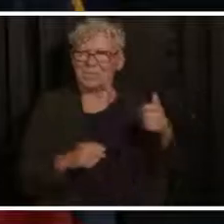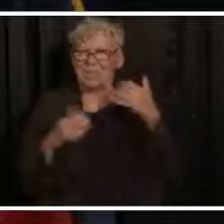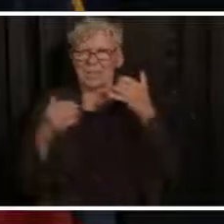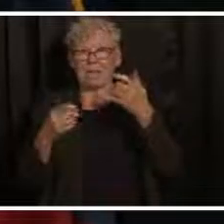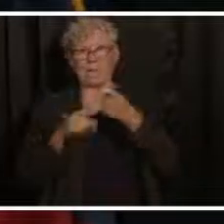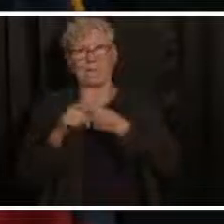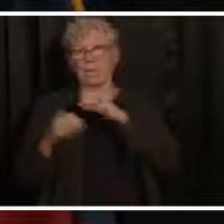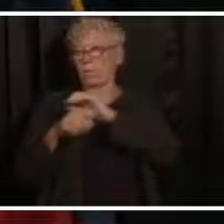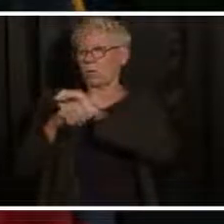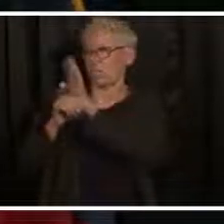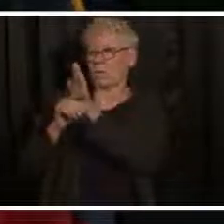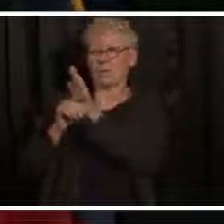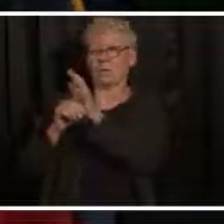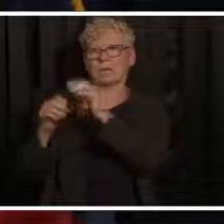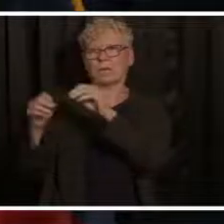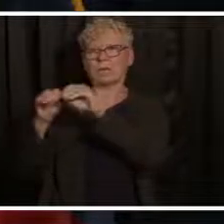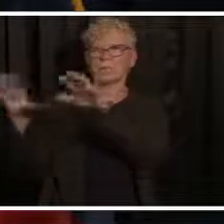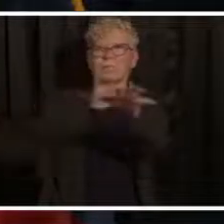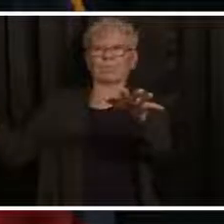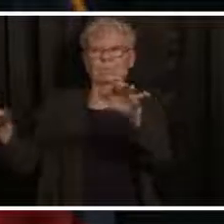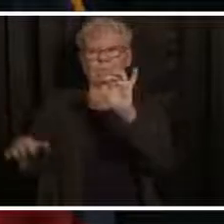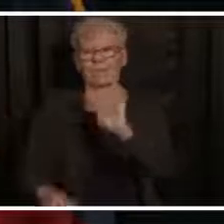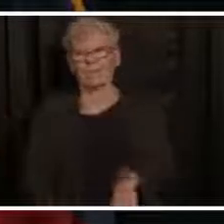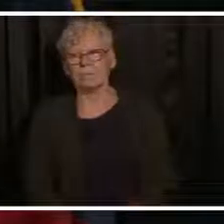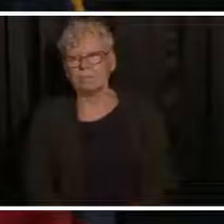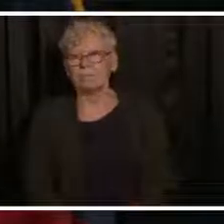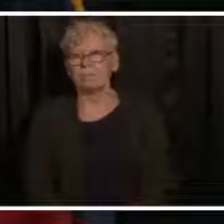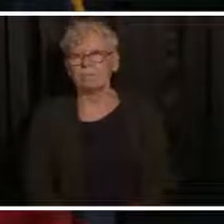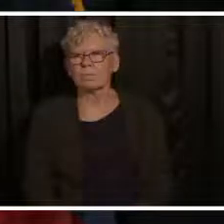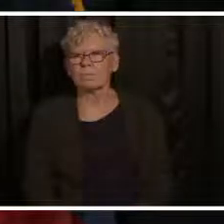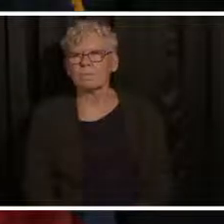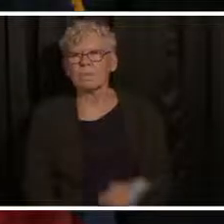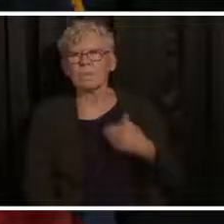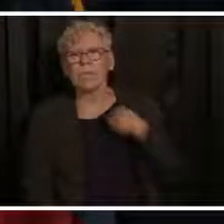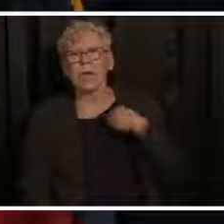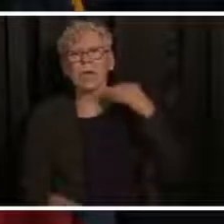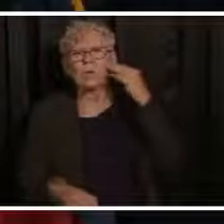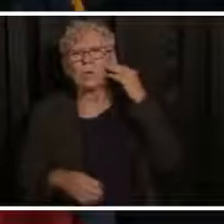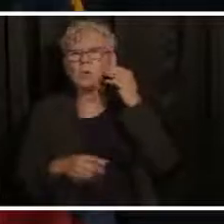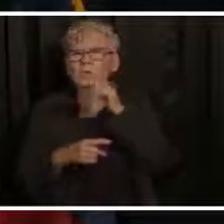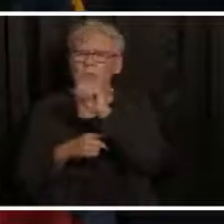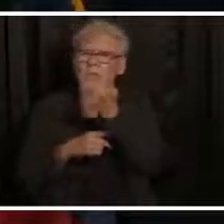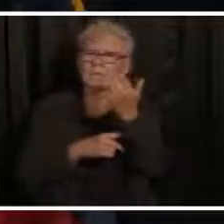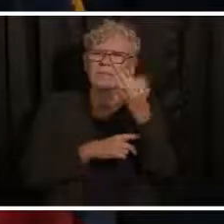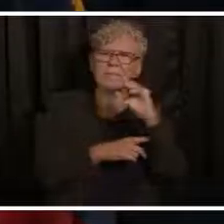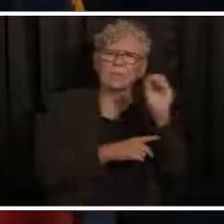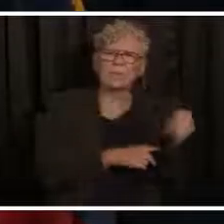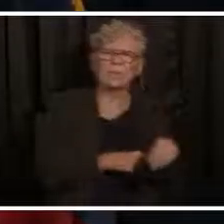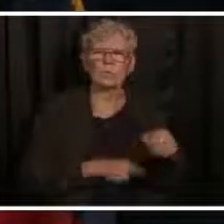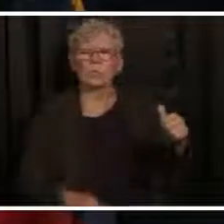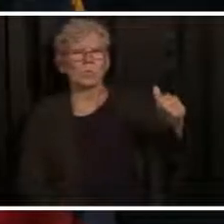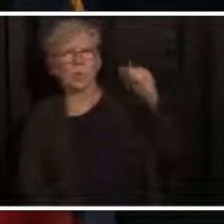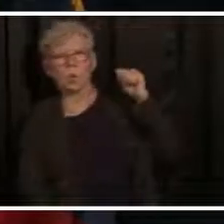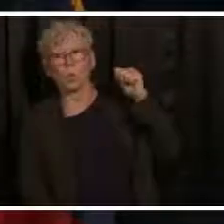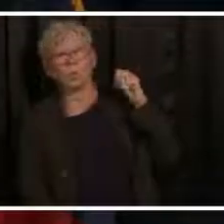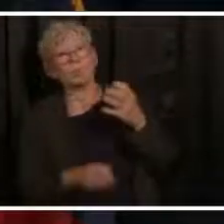all of our research shows there are ten to 15% uh of Coloradans that aren't don't plan to get the vaccine. It's not about